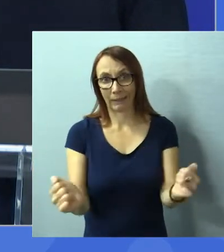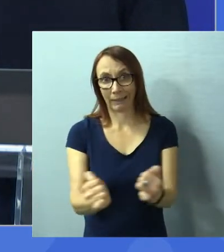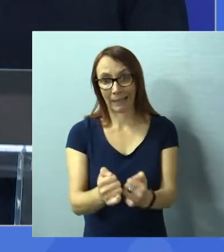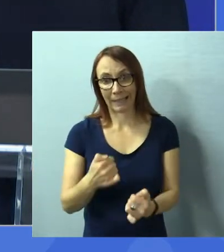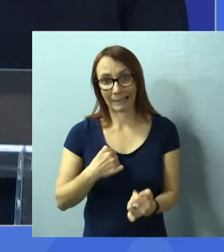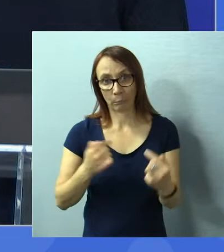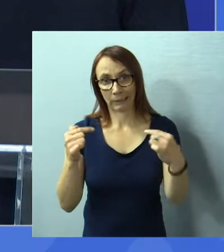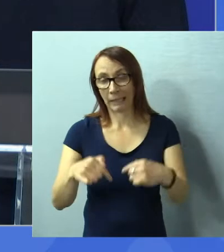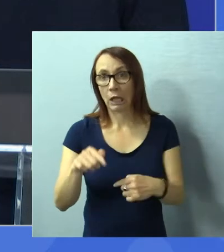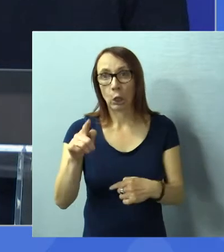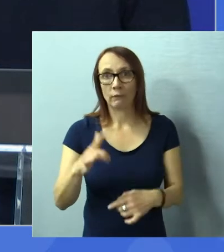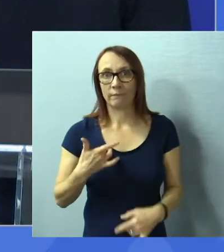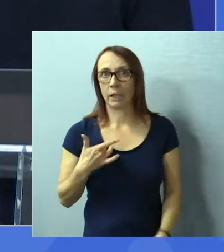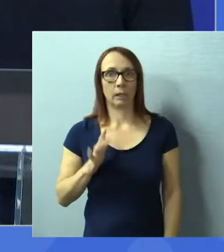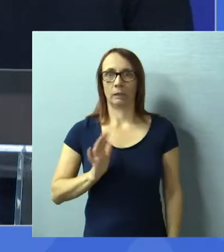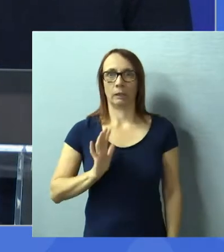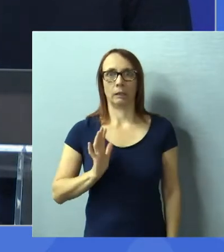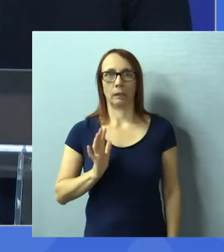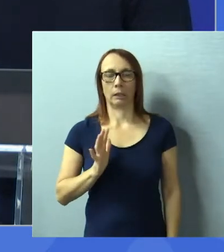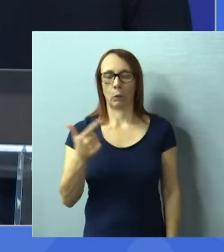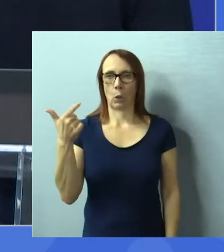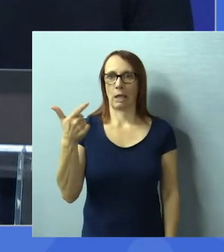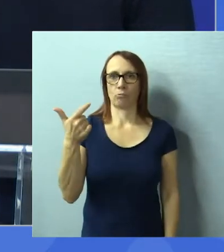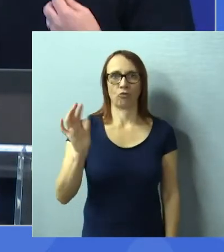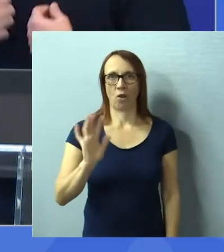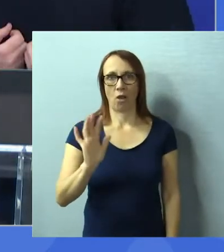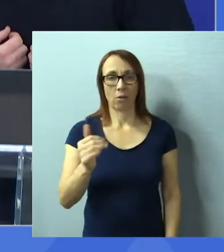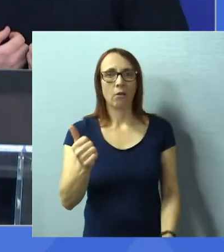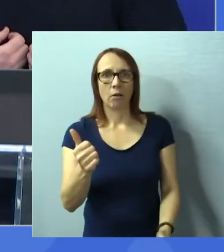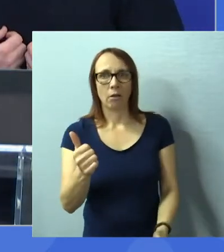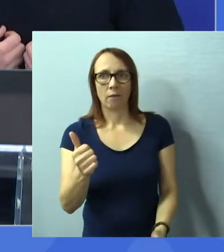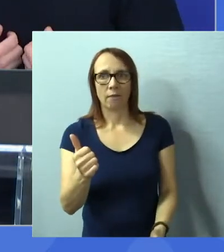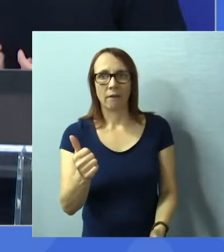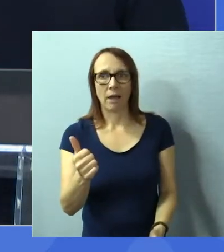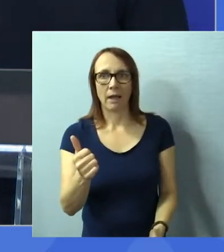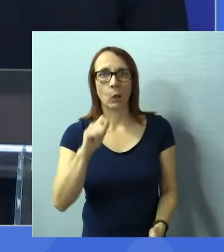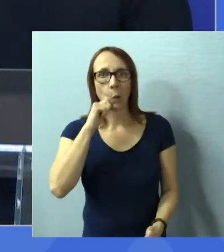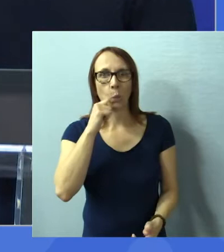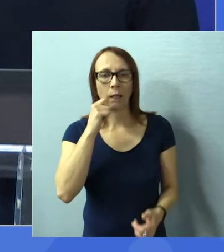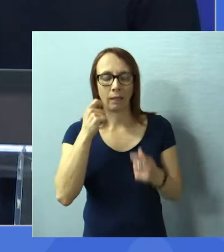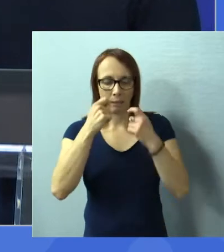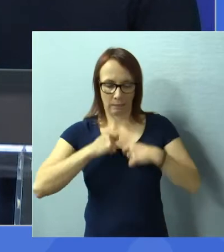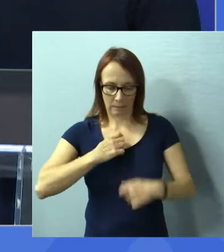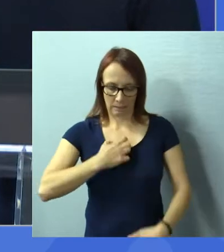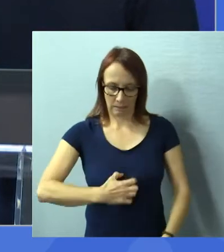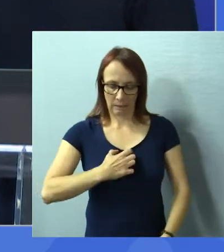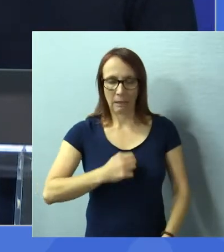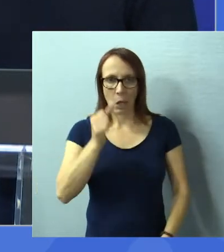way about asking questions in front of the camera in front of the cloud I will remember to put my wine you're doing and you can grab me and just ask me any